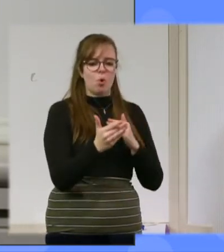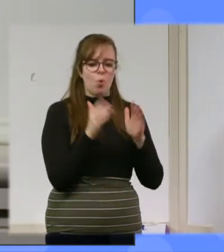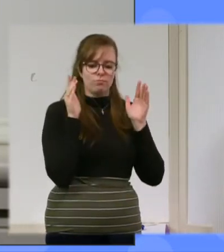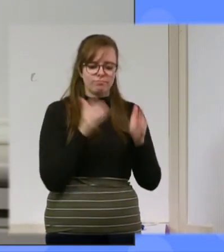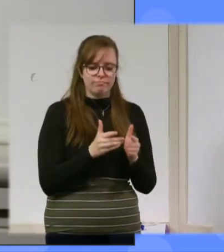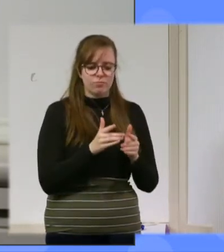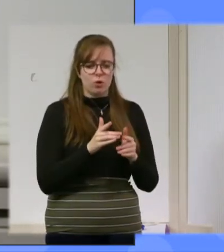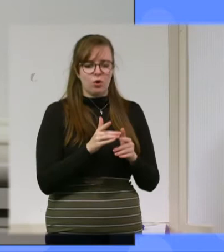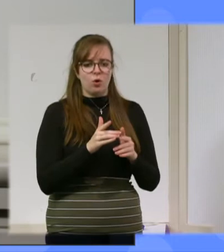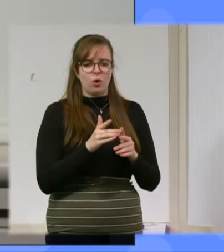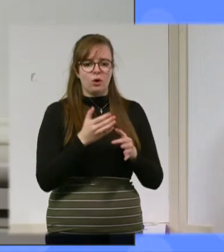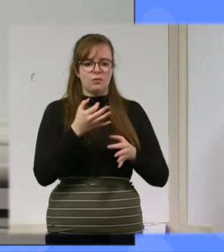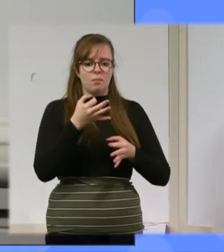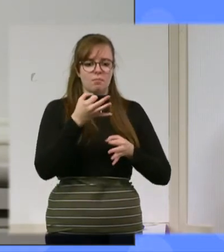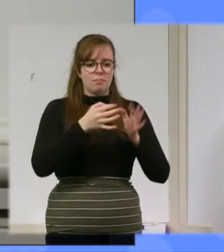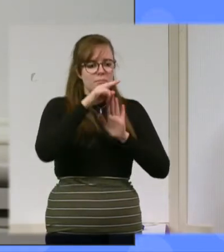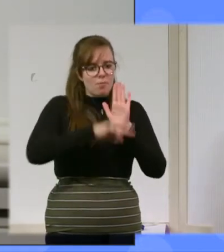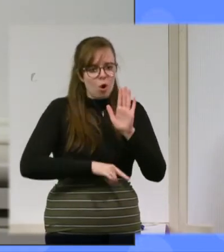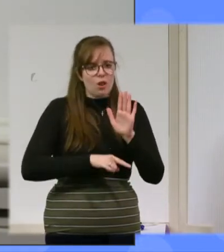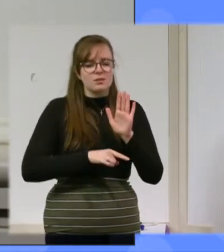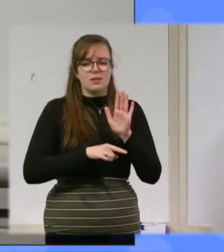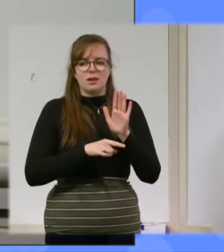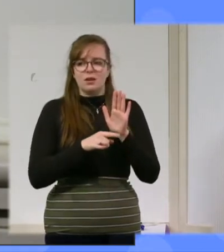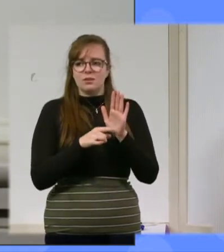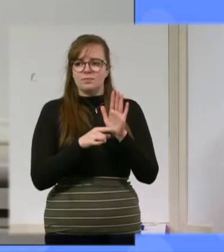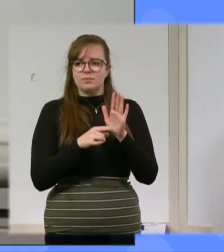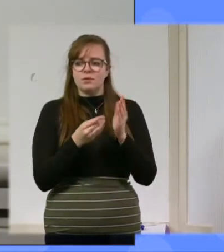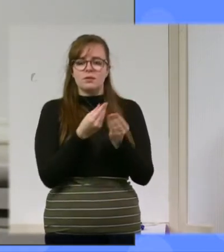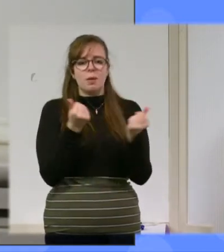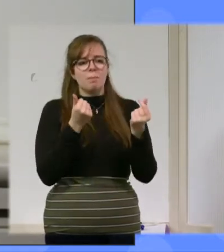executive on policy on you know some of the things the idea is that we could we